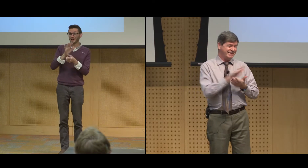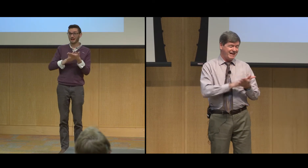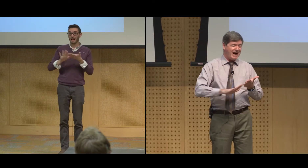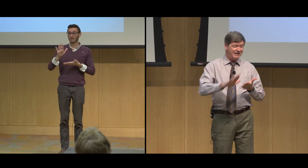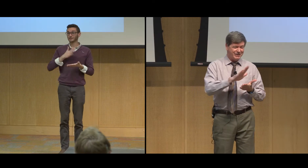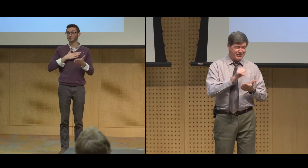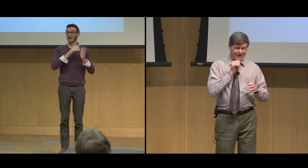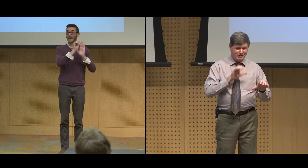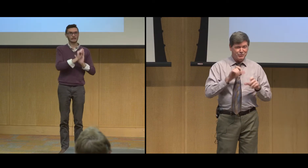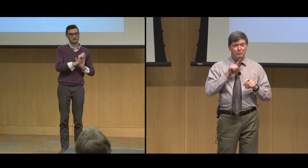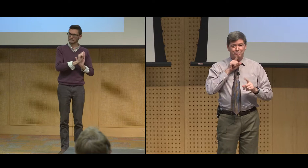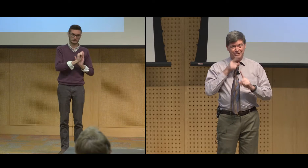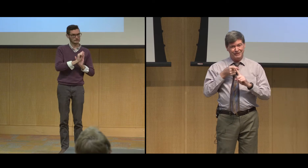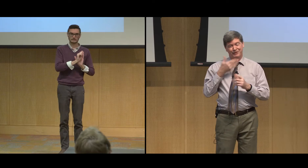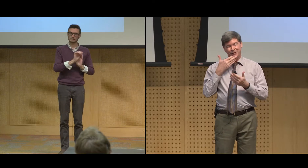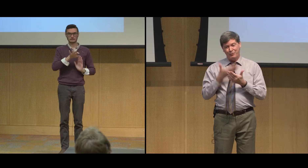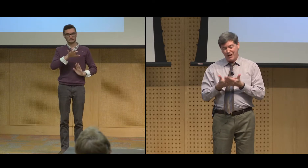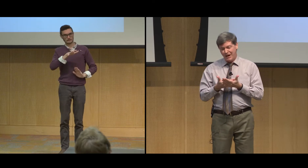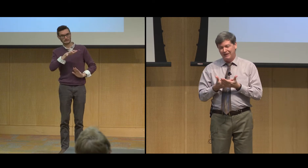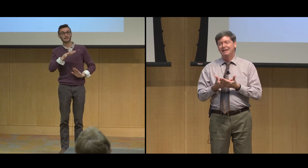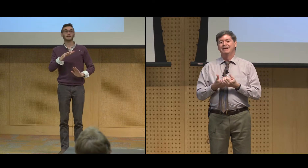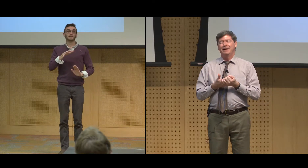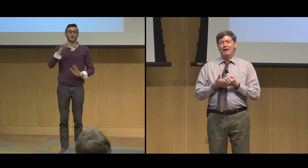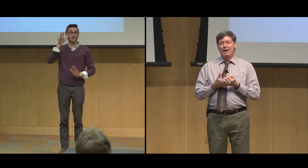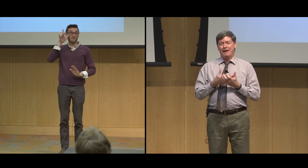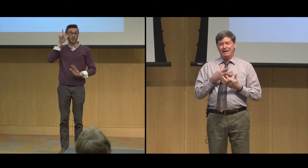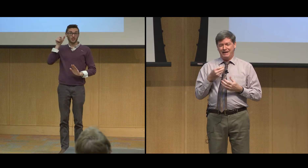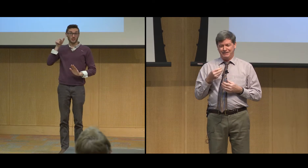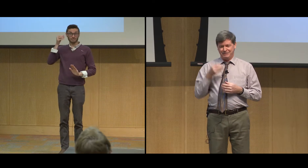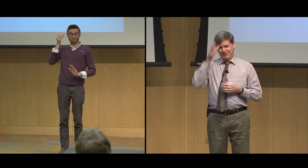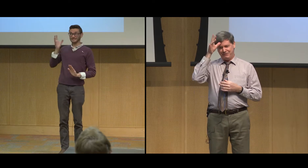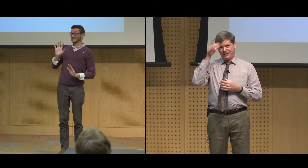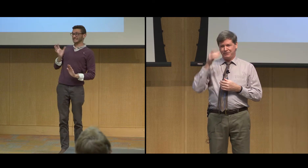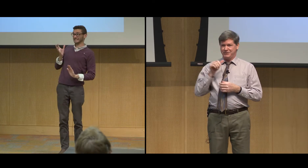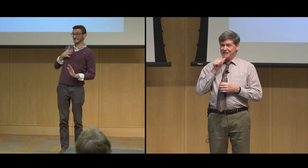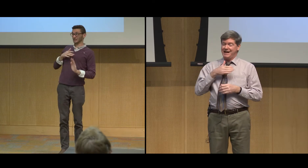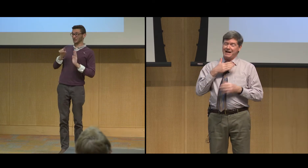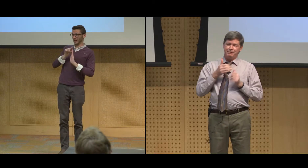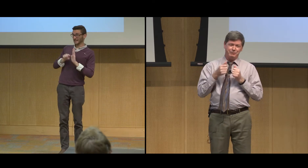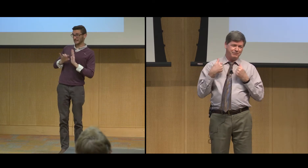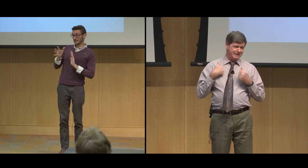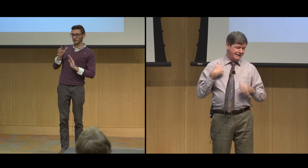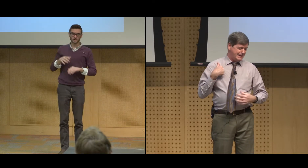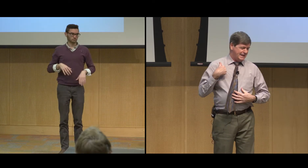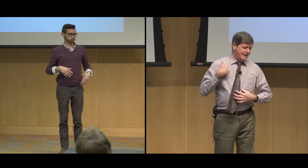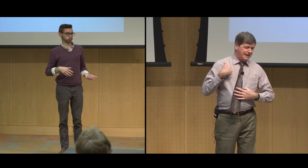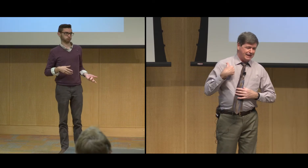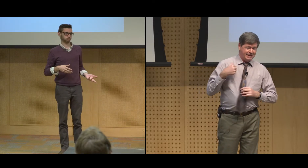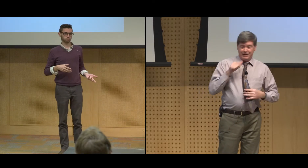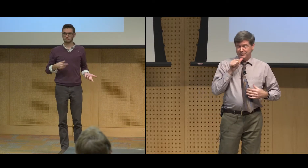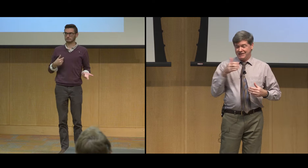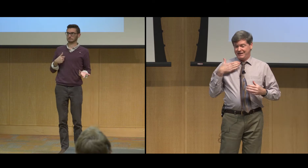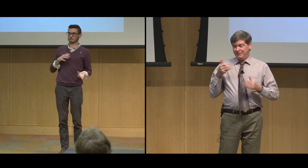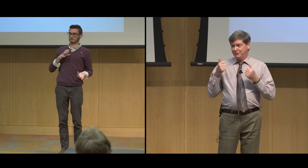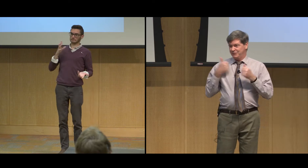So my first year in college, I didn't do particularly well, and my father was not happy with me,